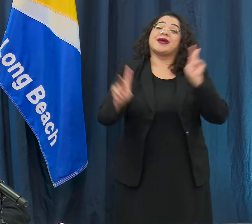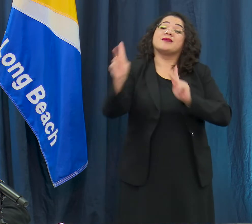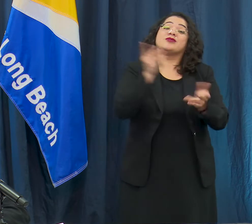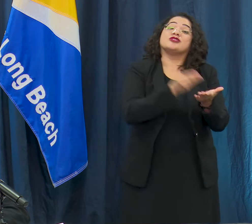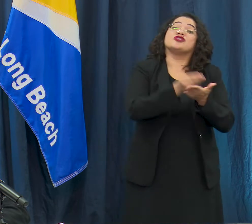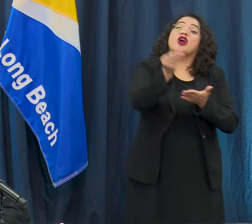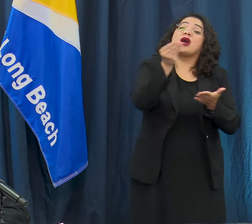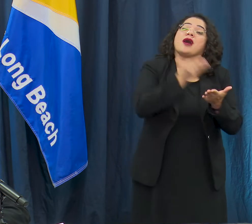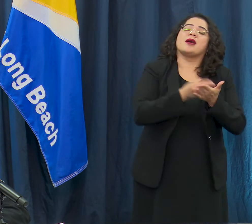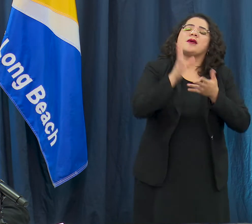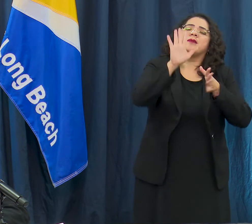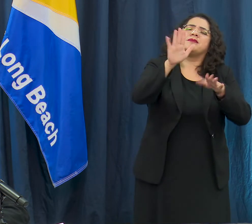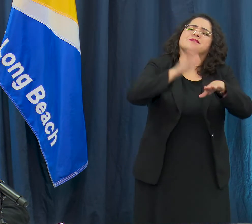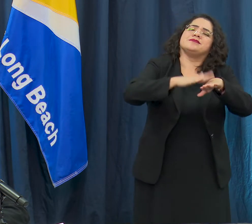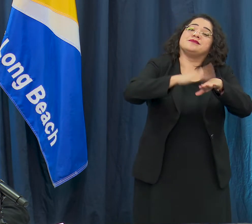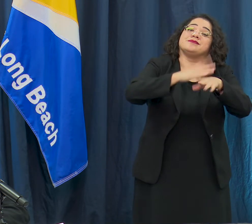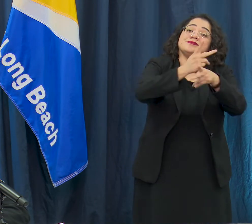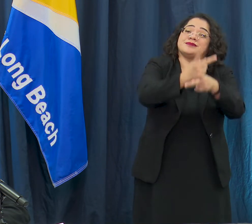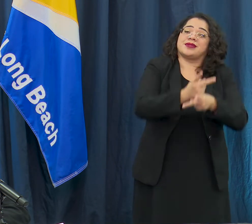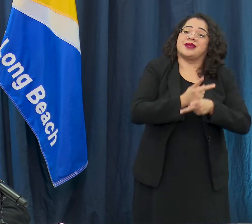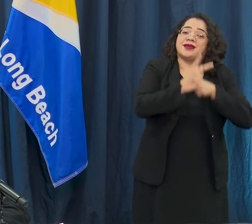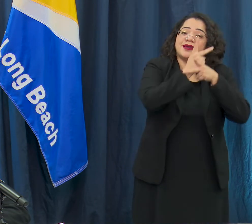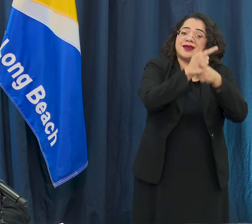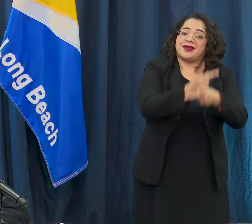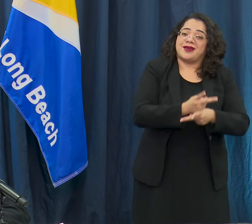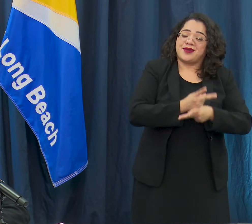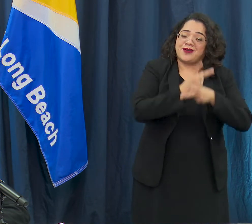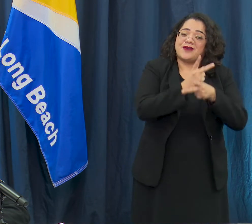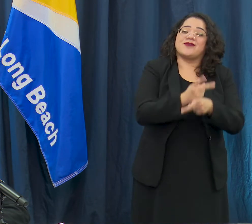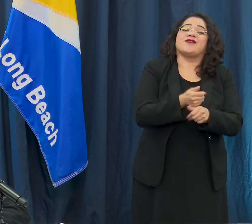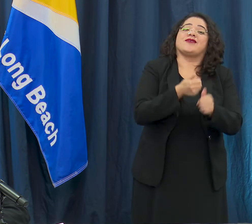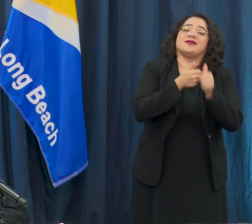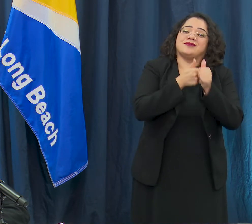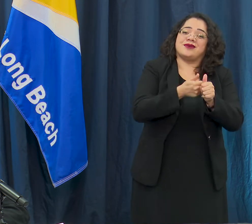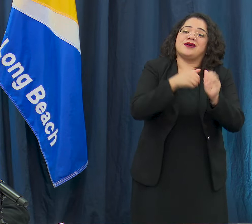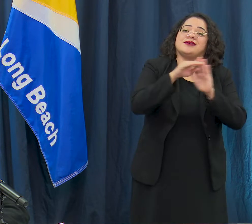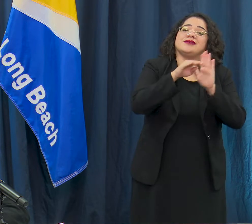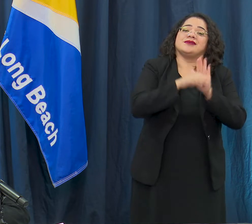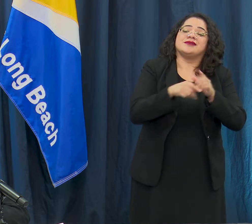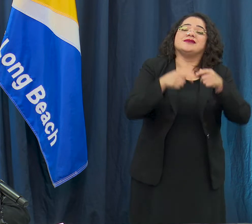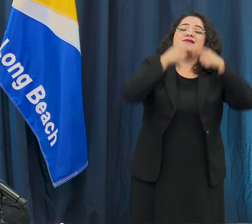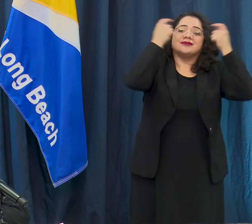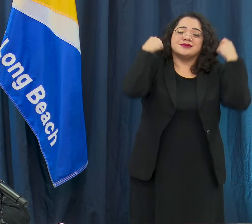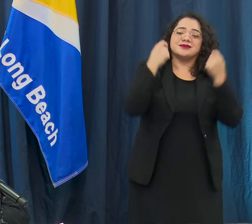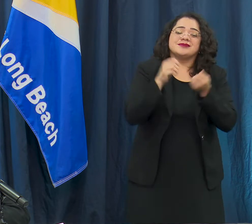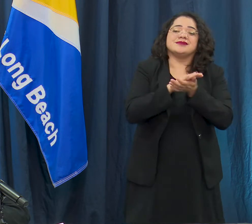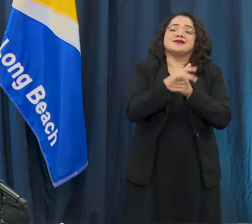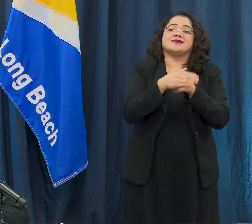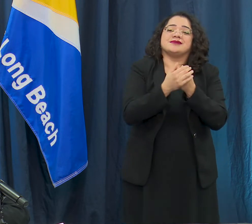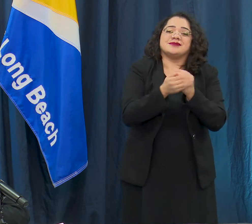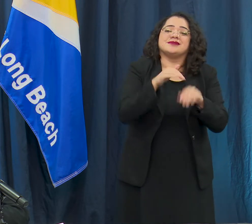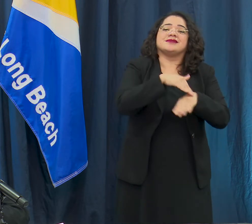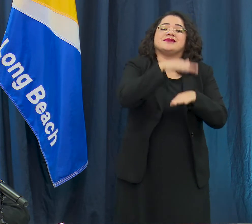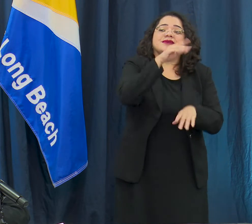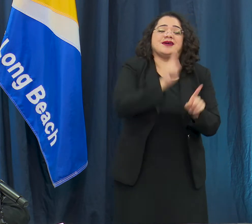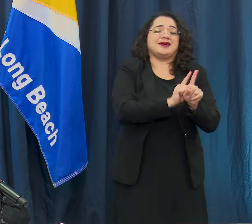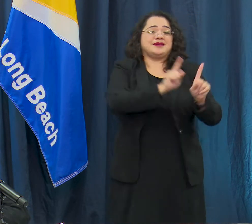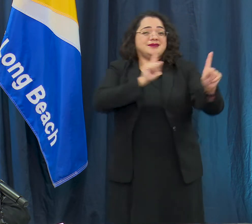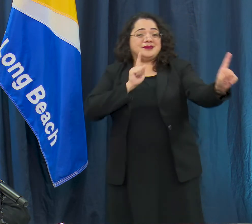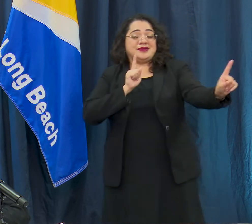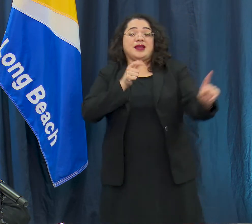and please also know that we need the public to assess their own risks. There's